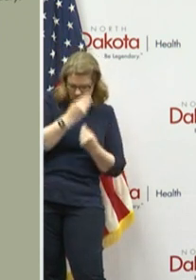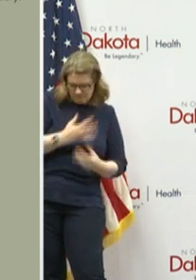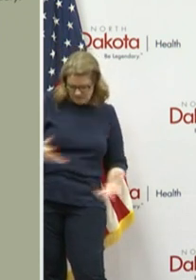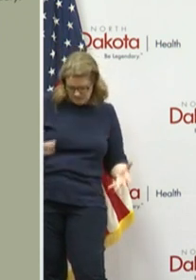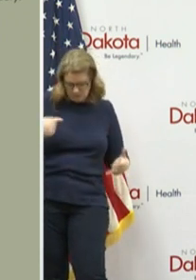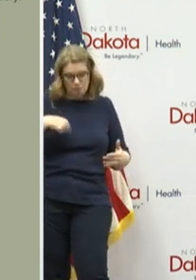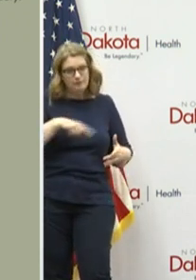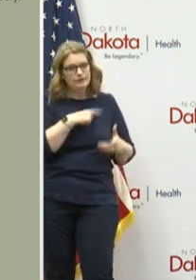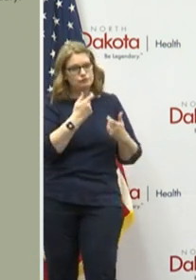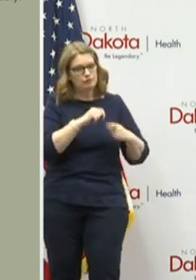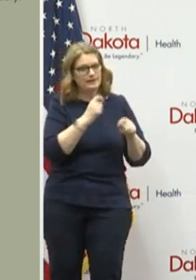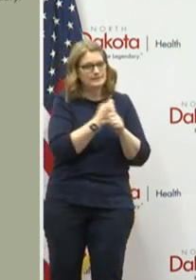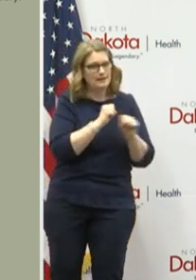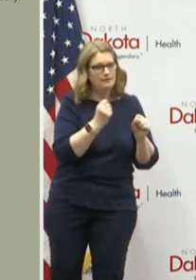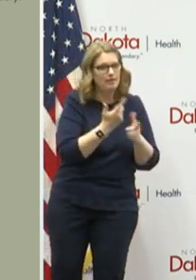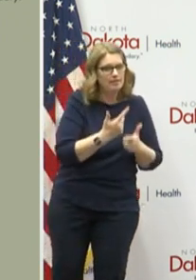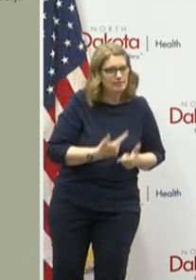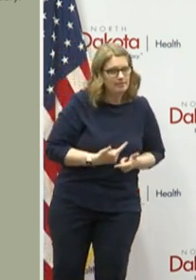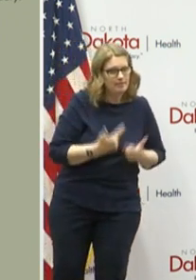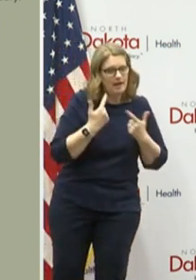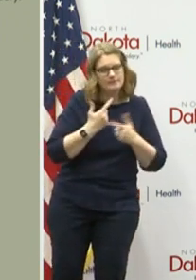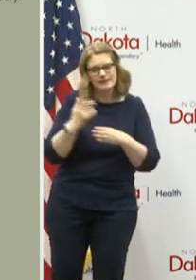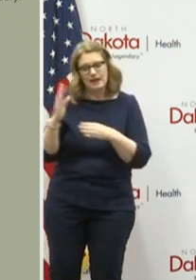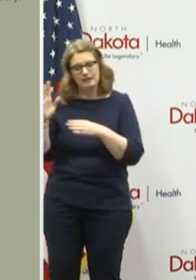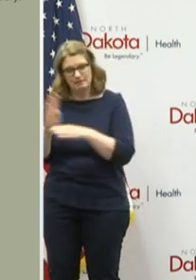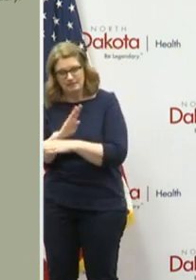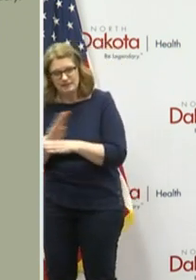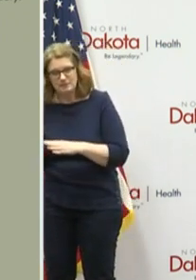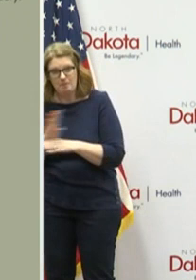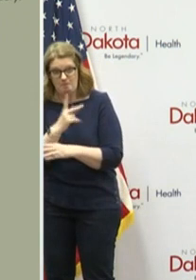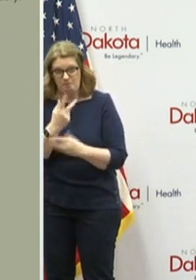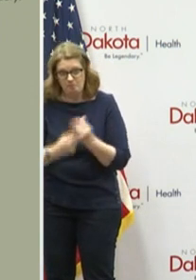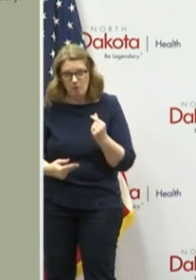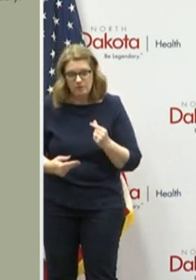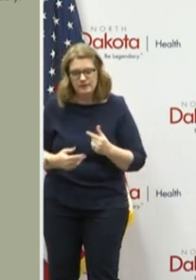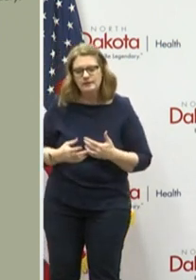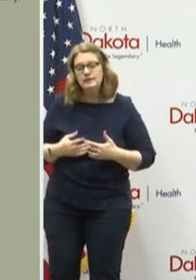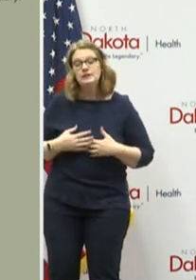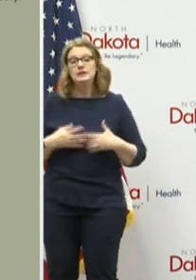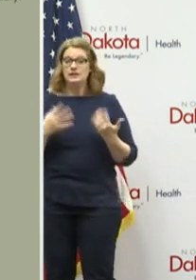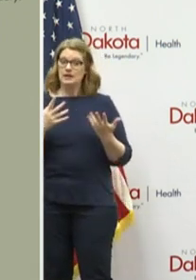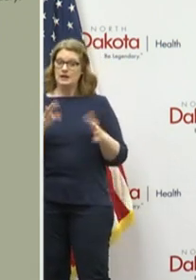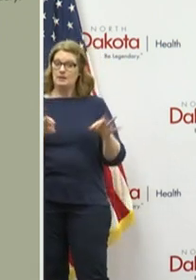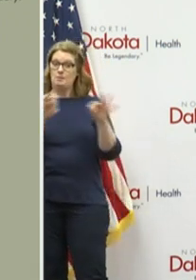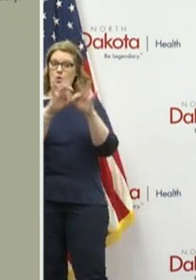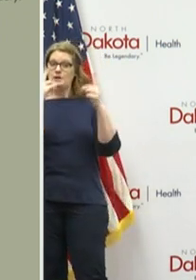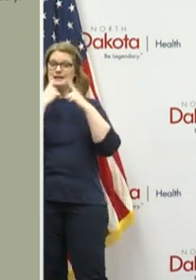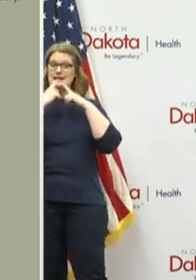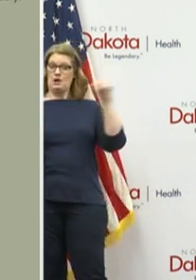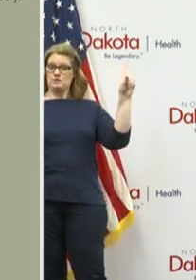CONSIDERATION AND INPUTS FROM HEALTH PROFESSIONALS AND THE BUSINESS SECTOR AS WE WORK TO TRY TO SAVE LIVES AND